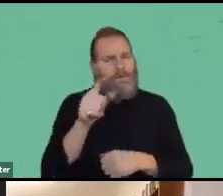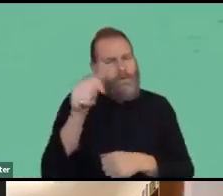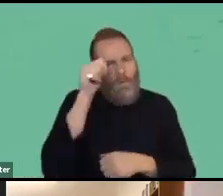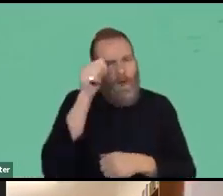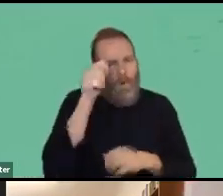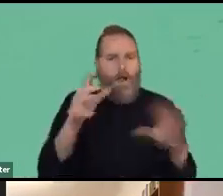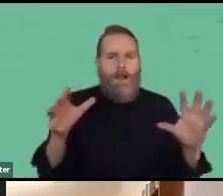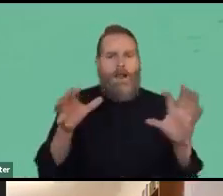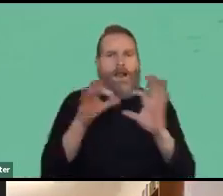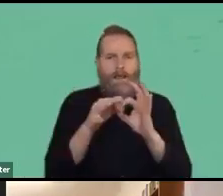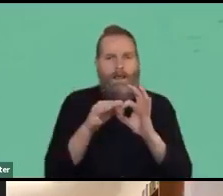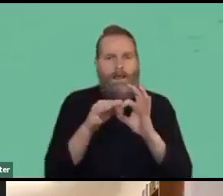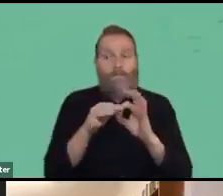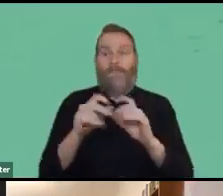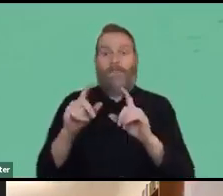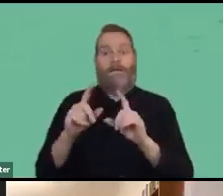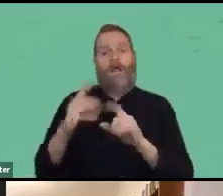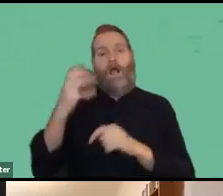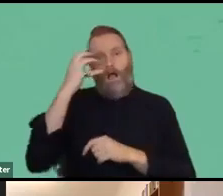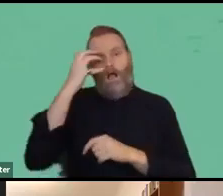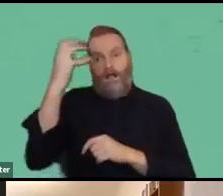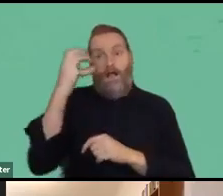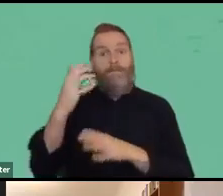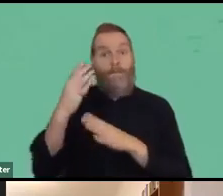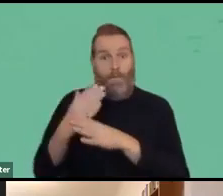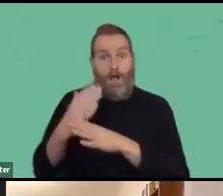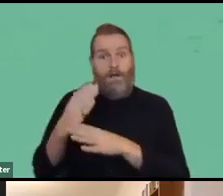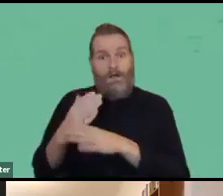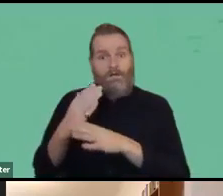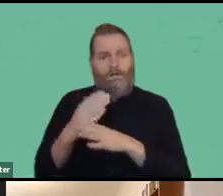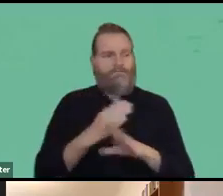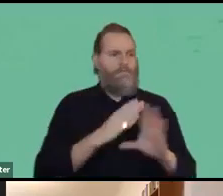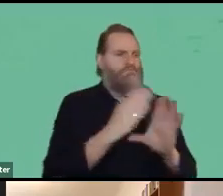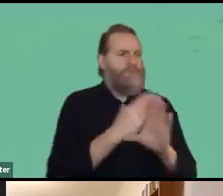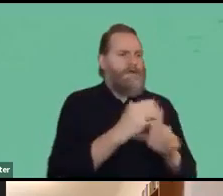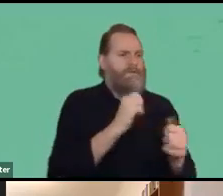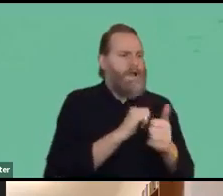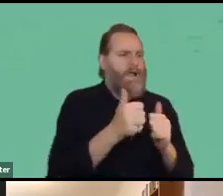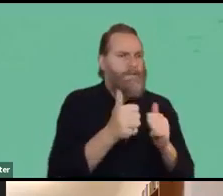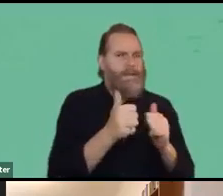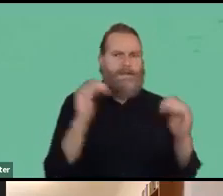public sector workers and private sector workers and the minister tried to say that many of us